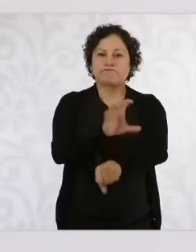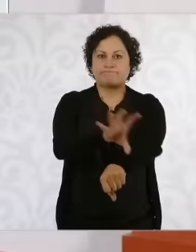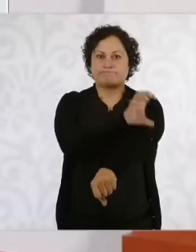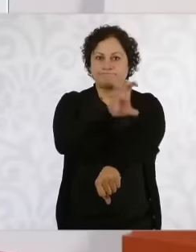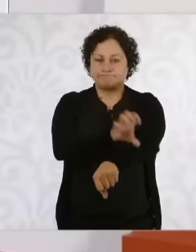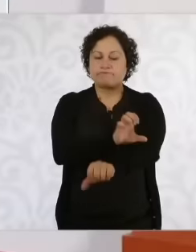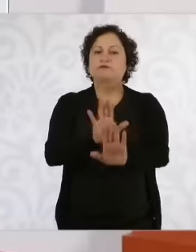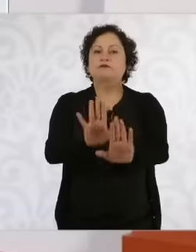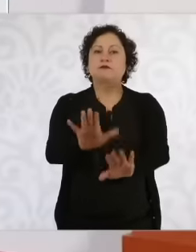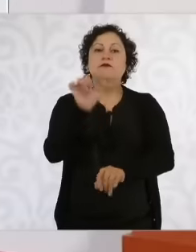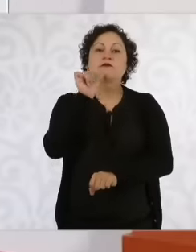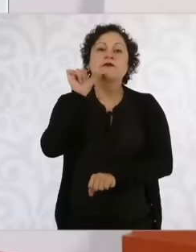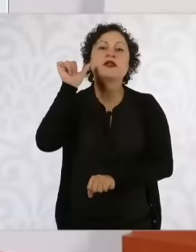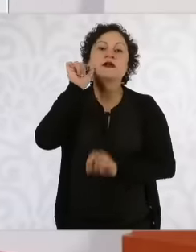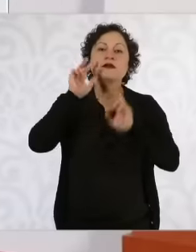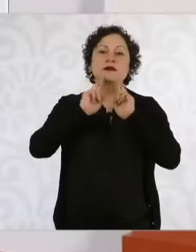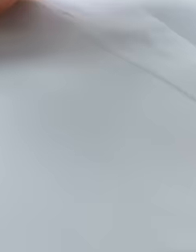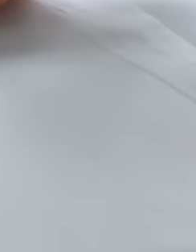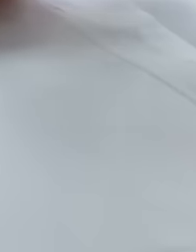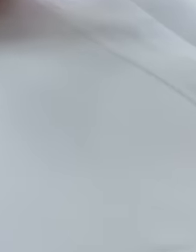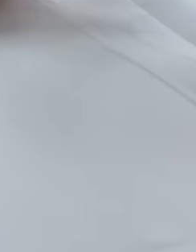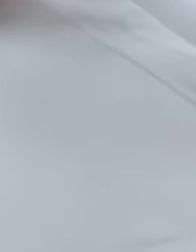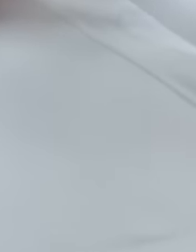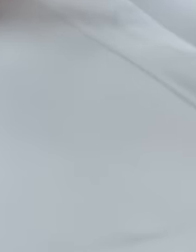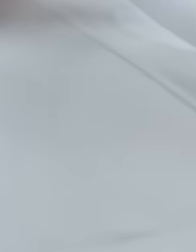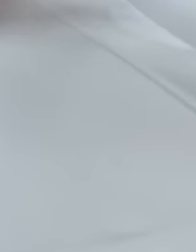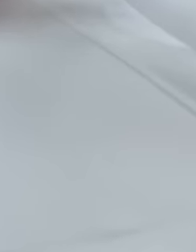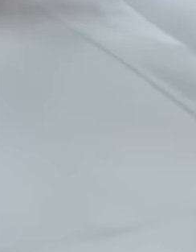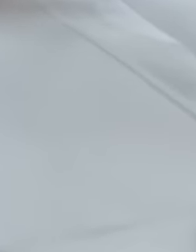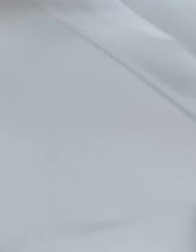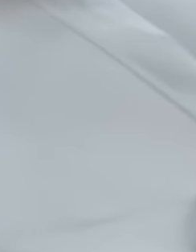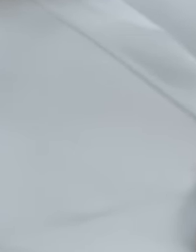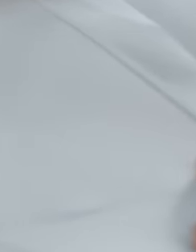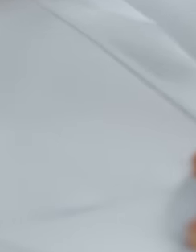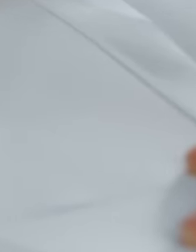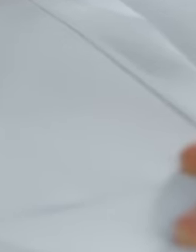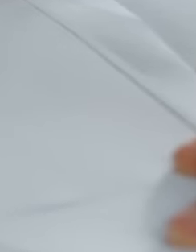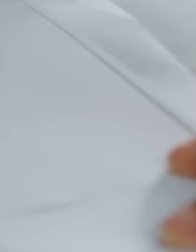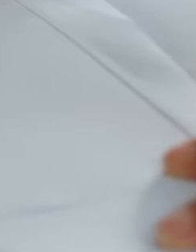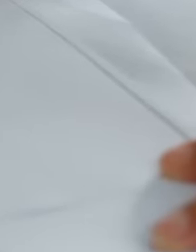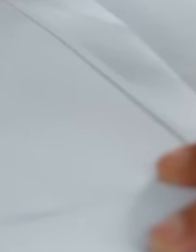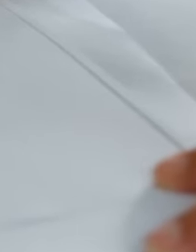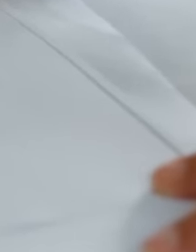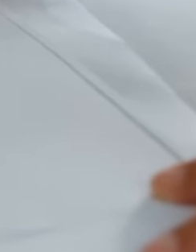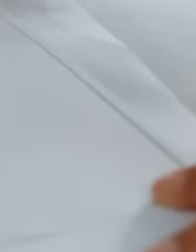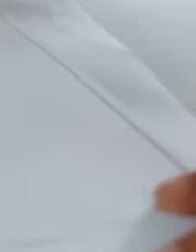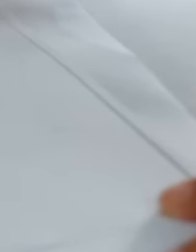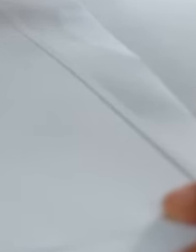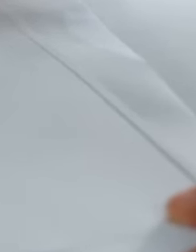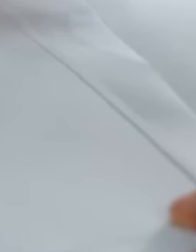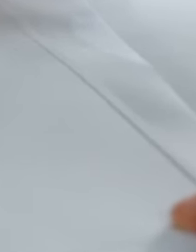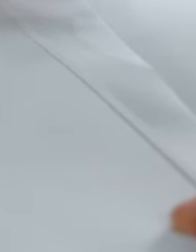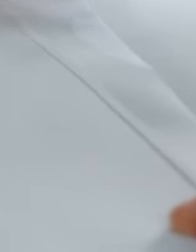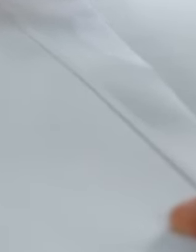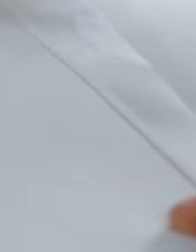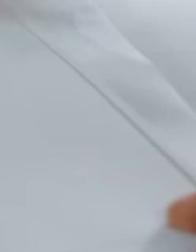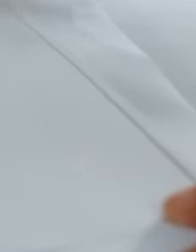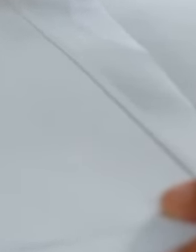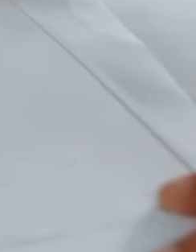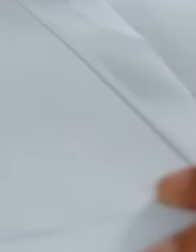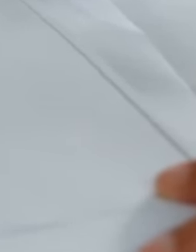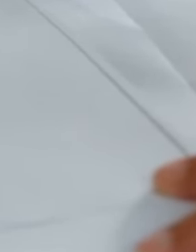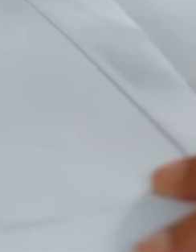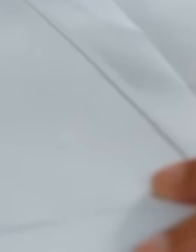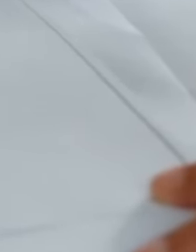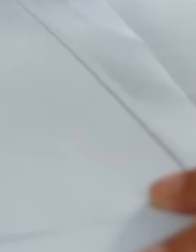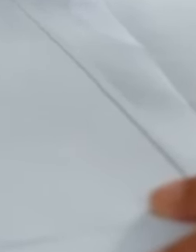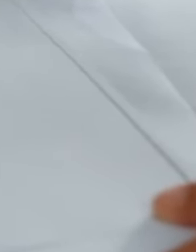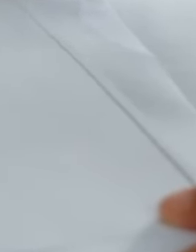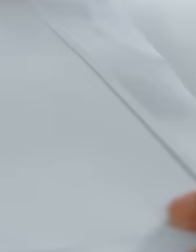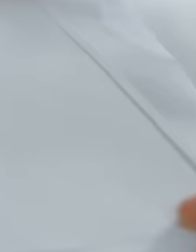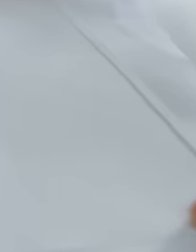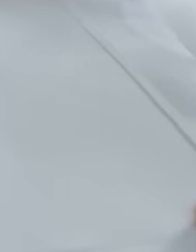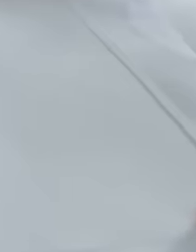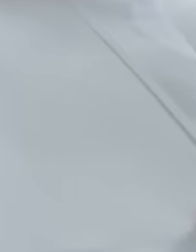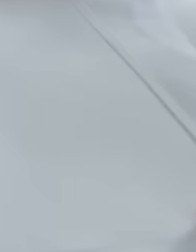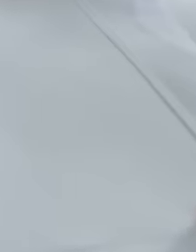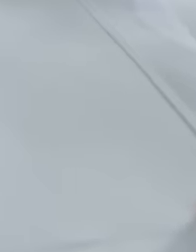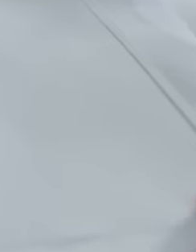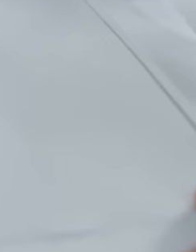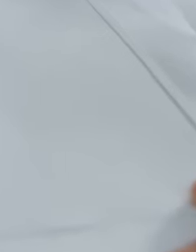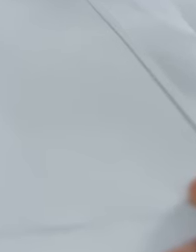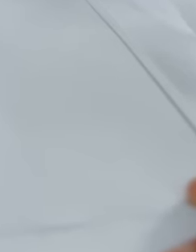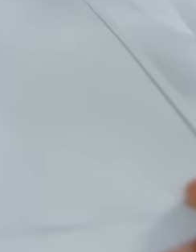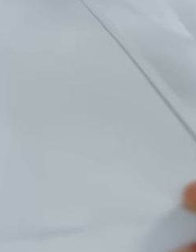the secretariat of science and technology humanities and Innovation eh the vehicle is called olía eh And